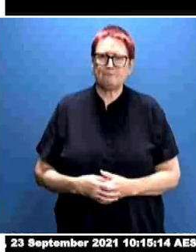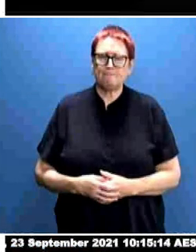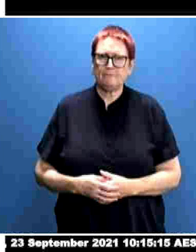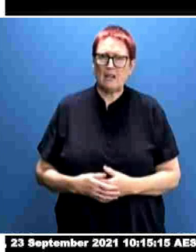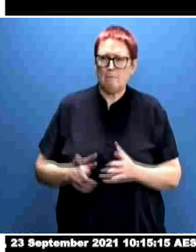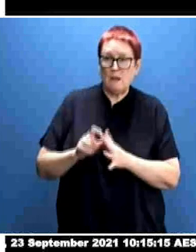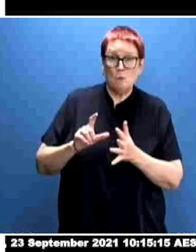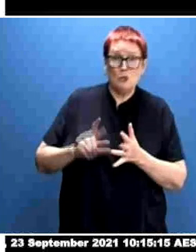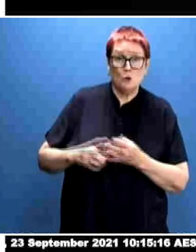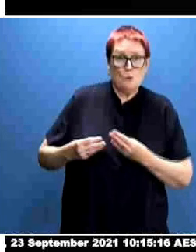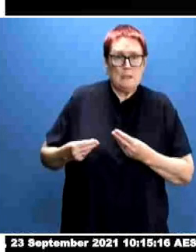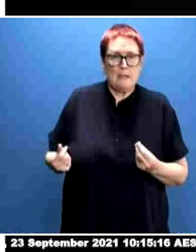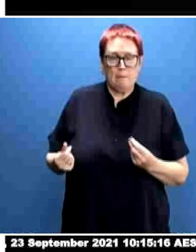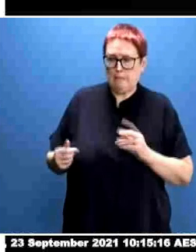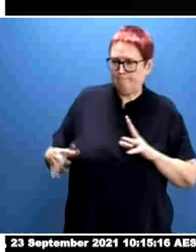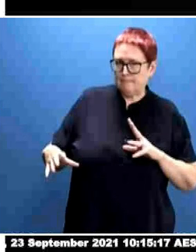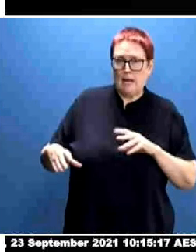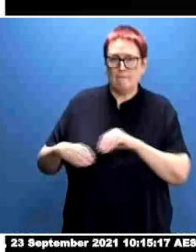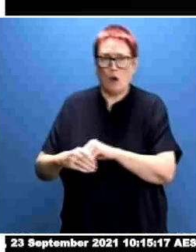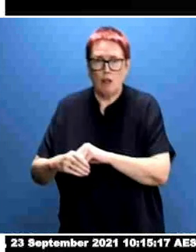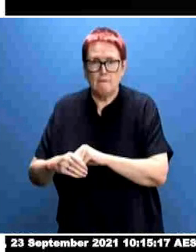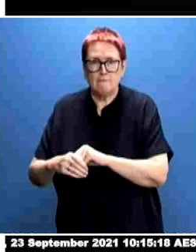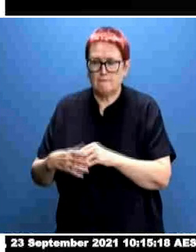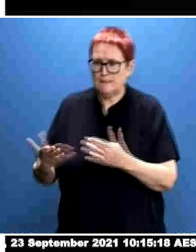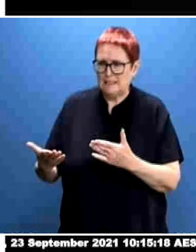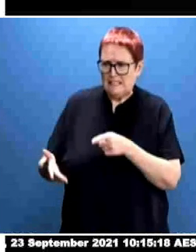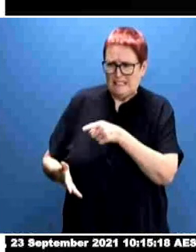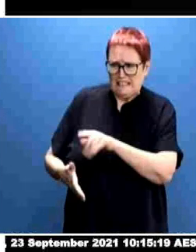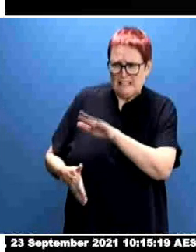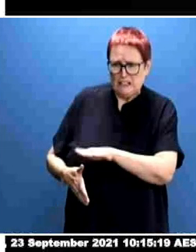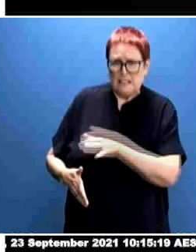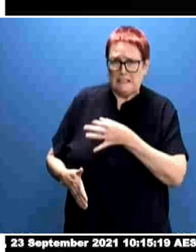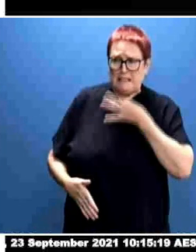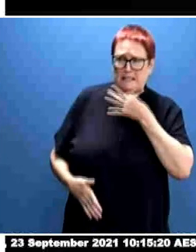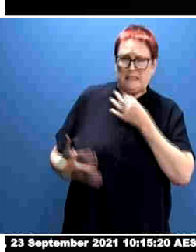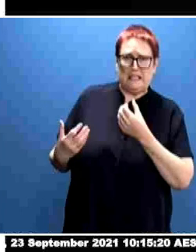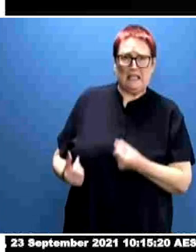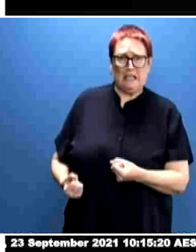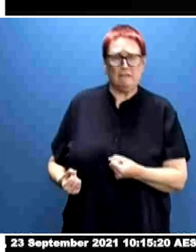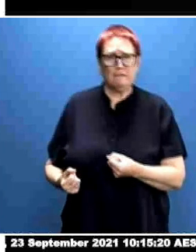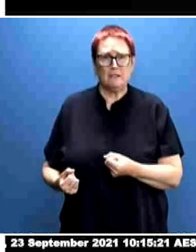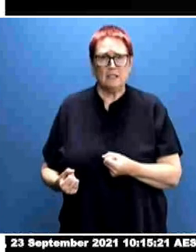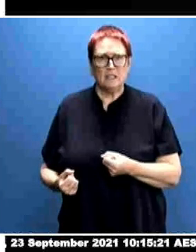to become involved in a situation that has become risky for that child, with the purposes of containing that risk.